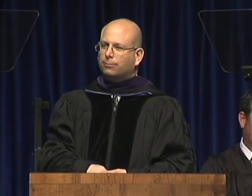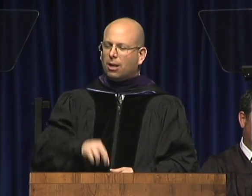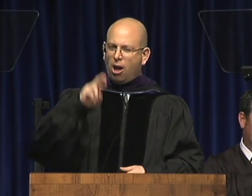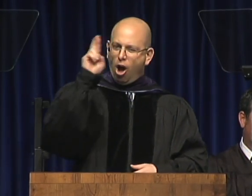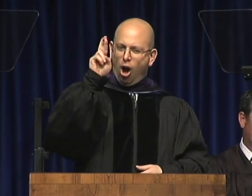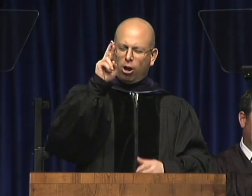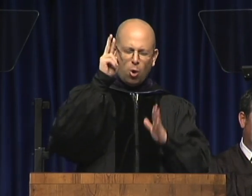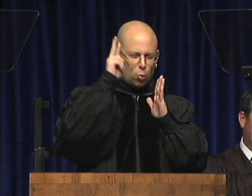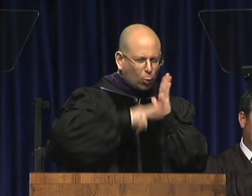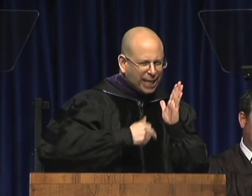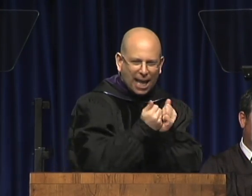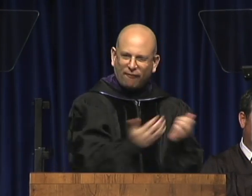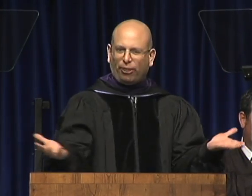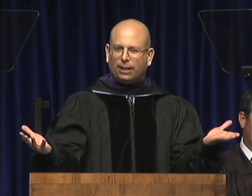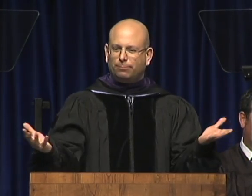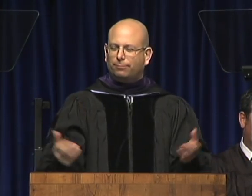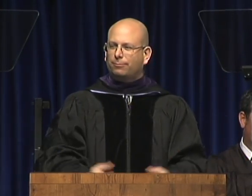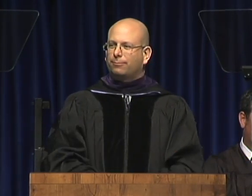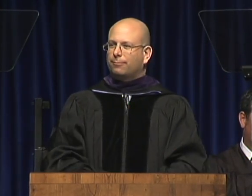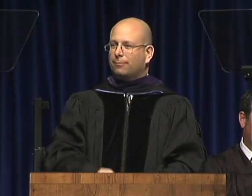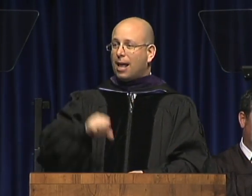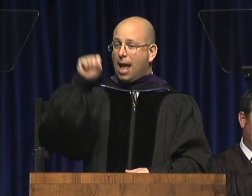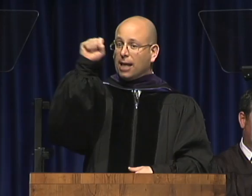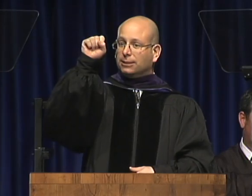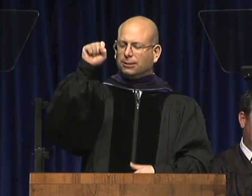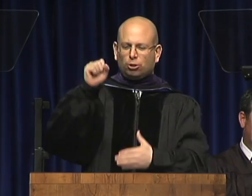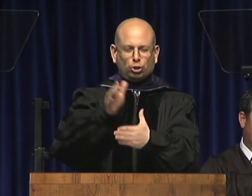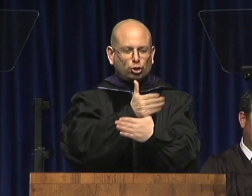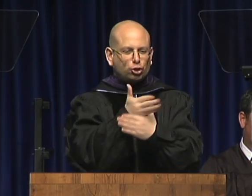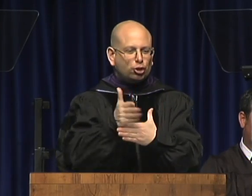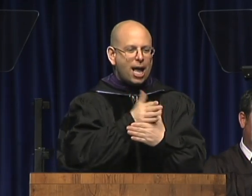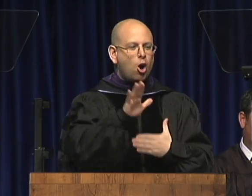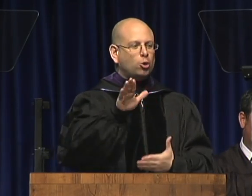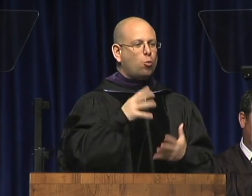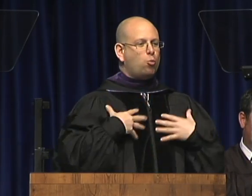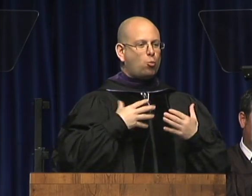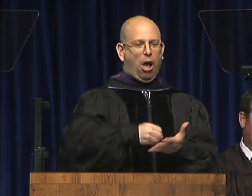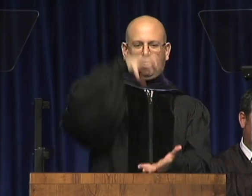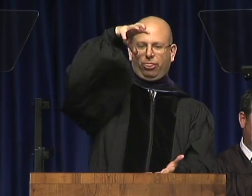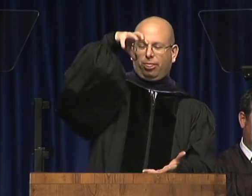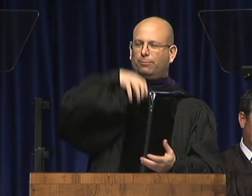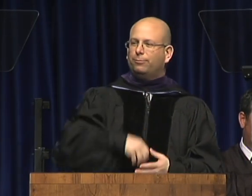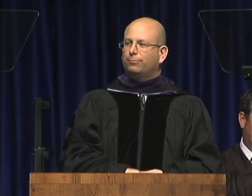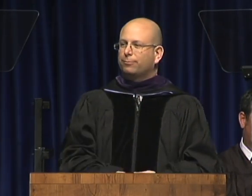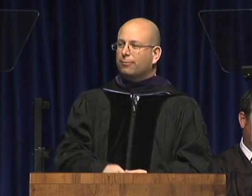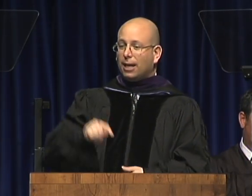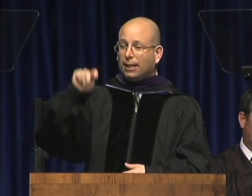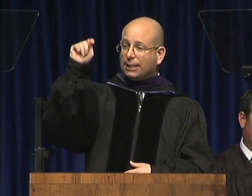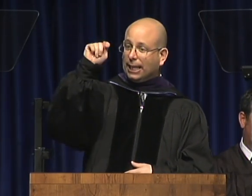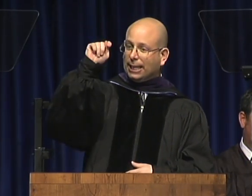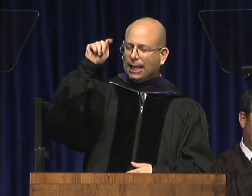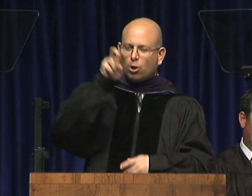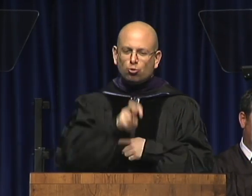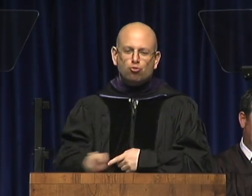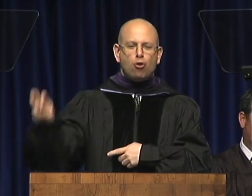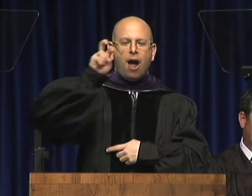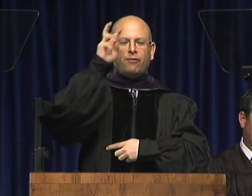Read everything. Share your wealth.